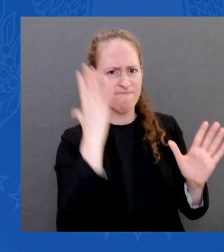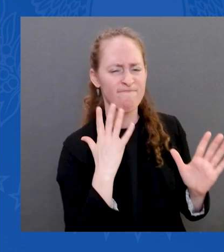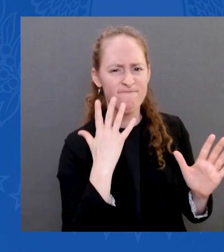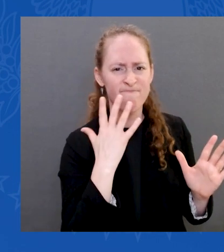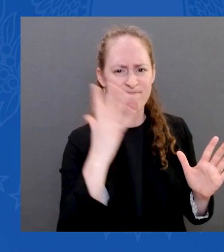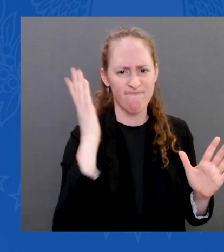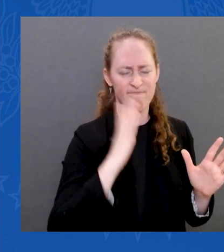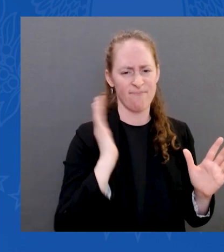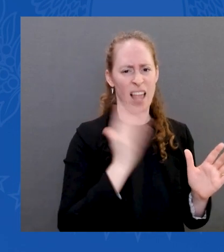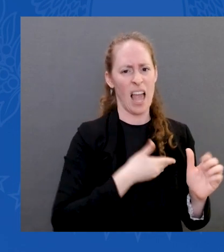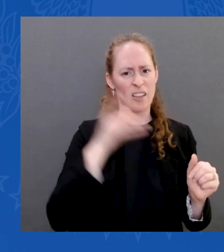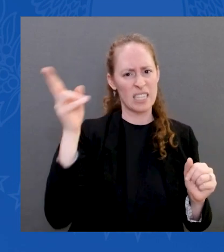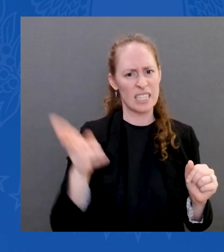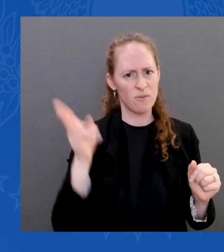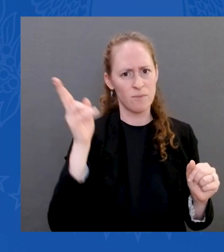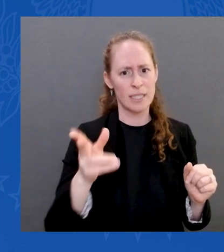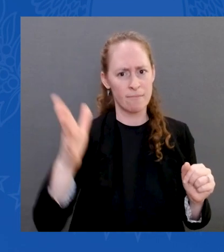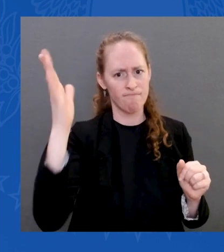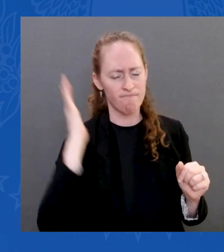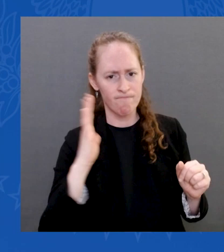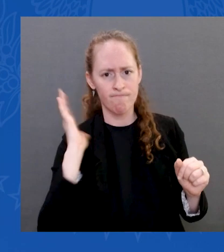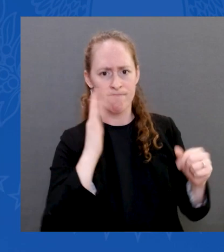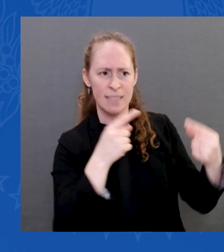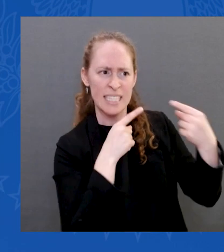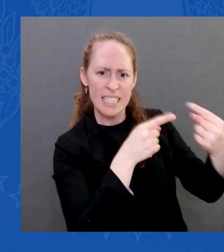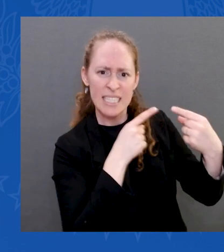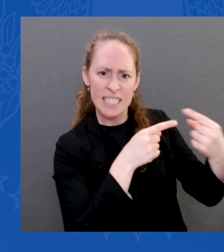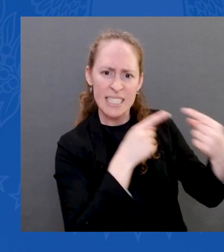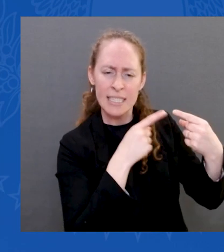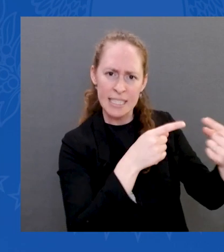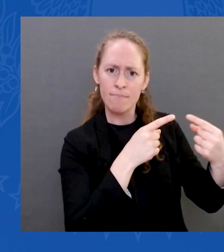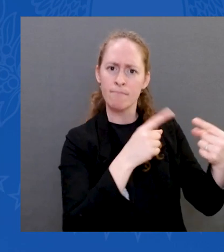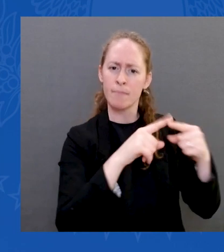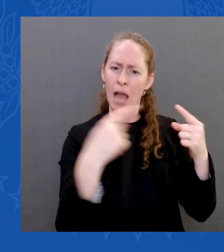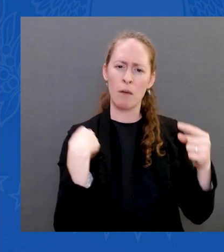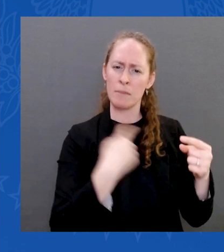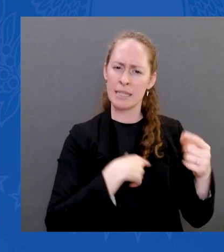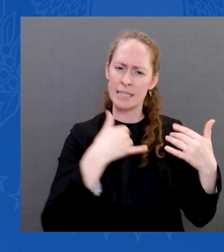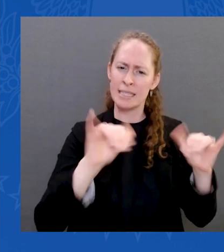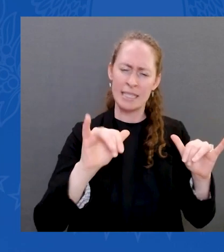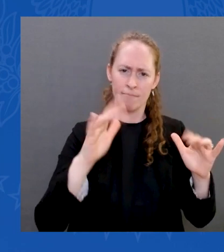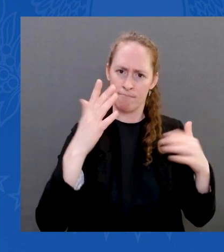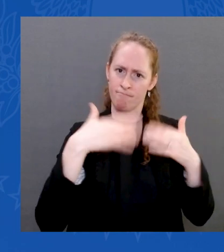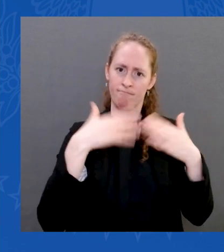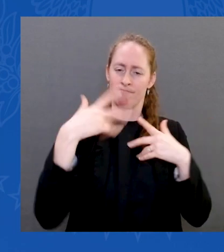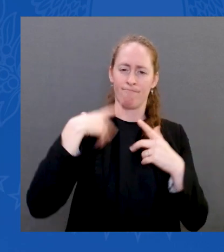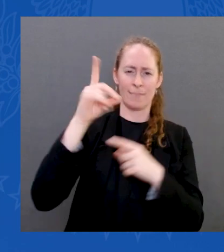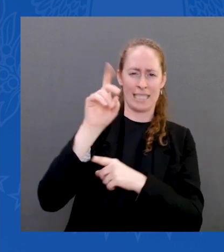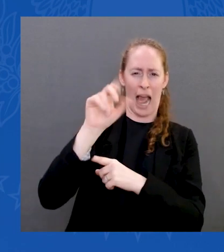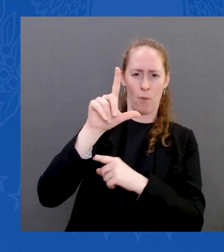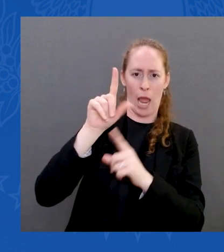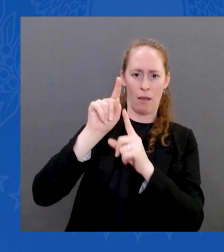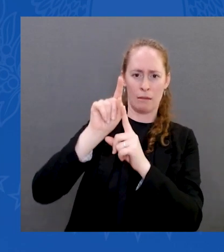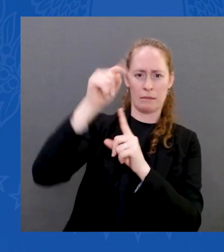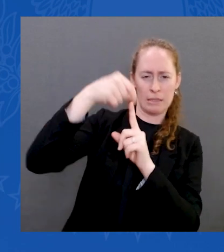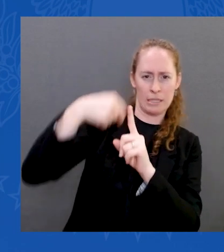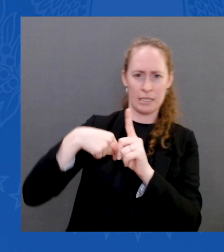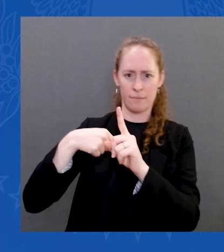but we were a border state. And that's what got me going. And so, I was asked by a group of senior lawyers whether or not